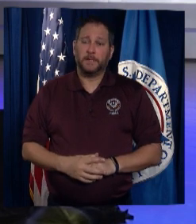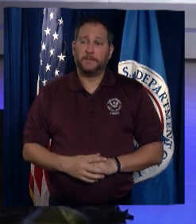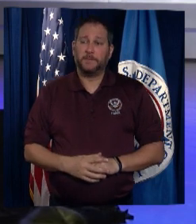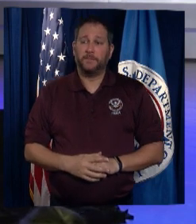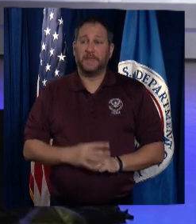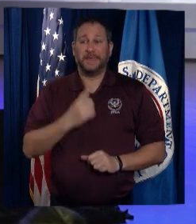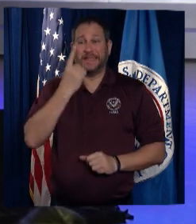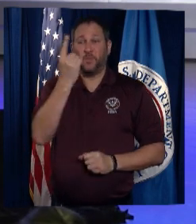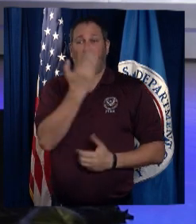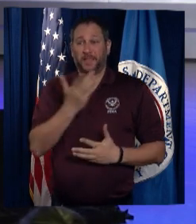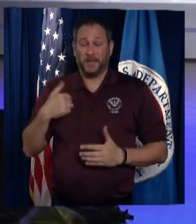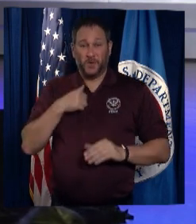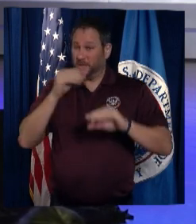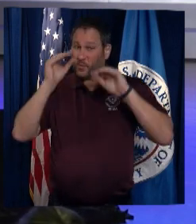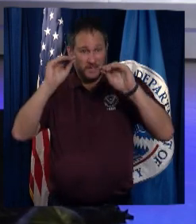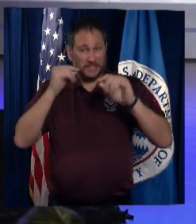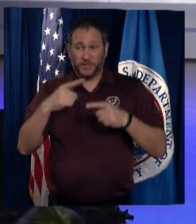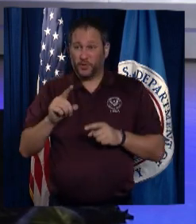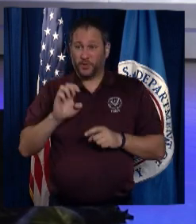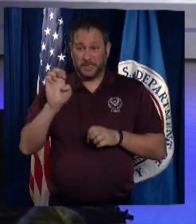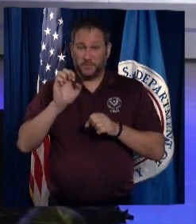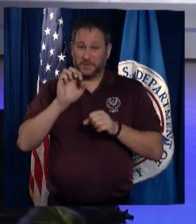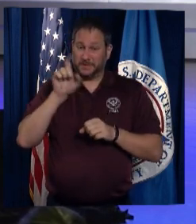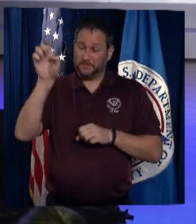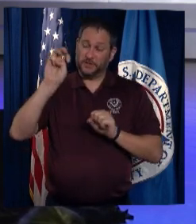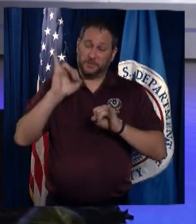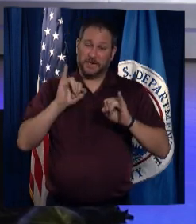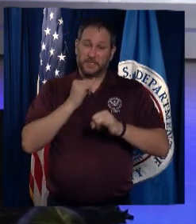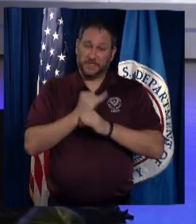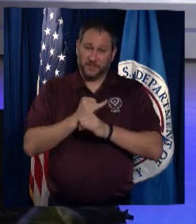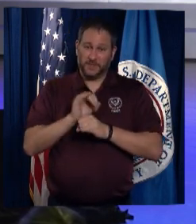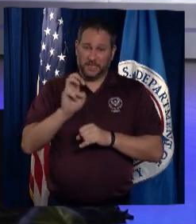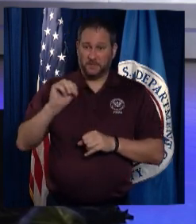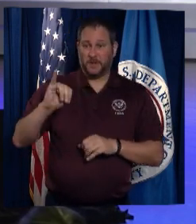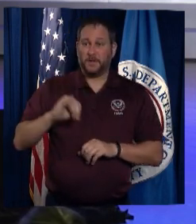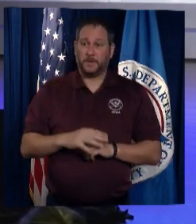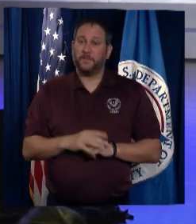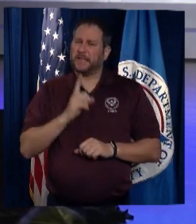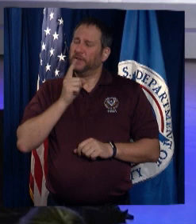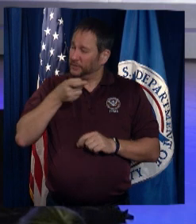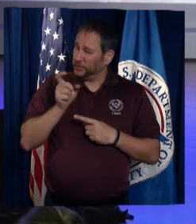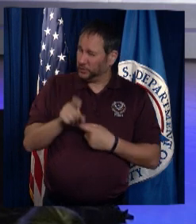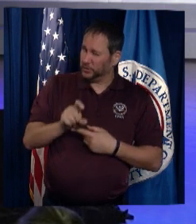organizations and volunteers must spend stroking emergency managers egos and and